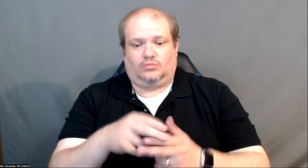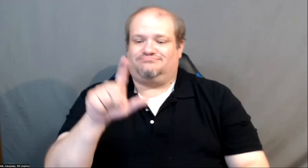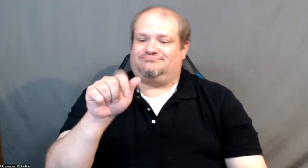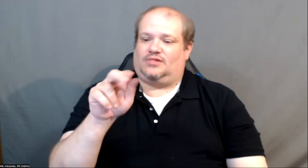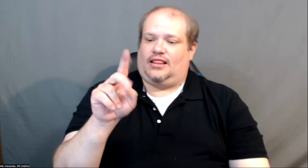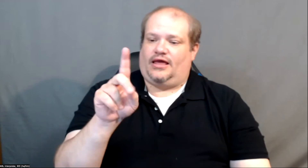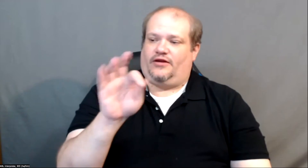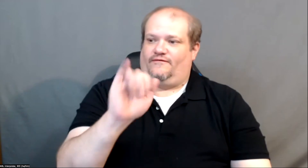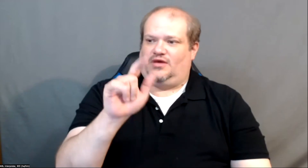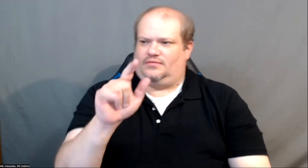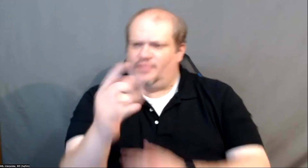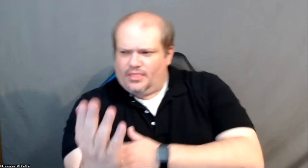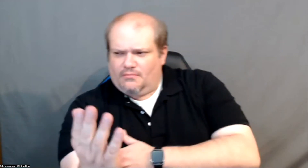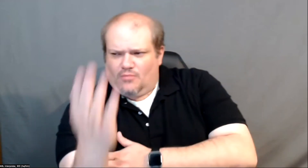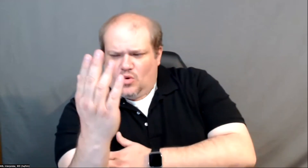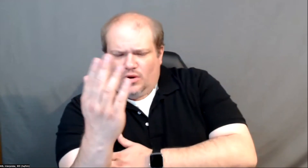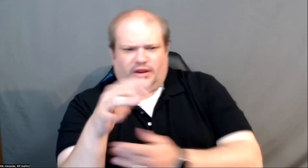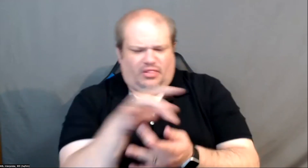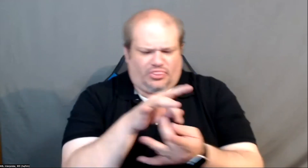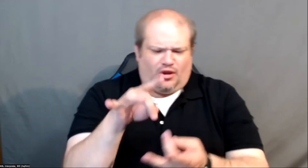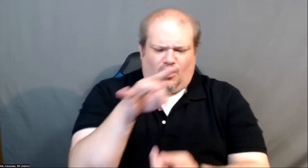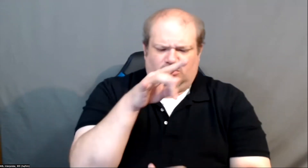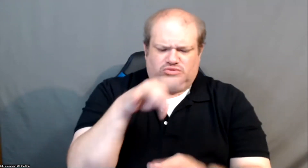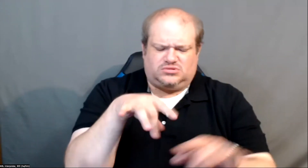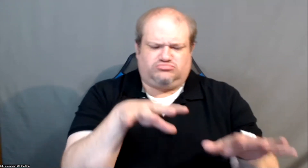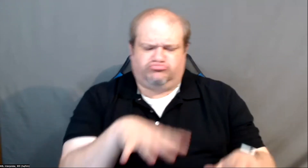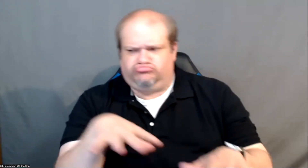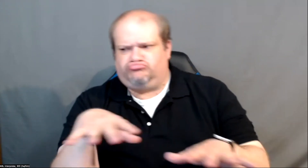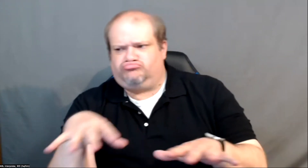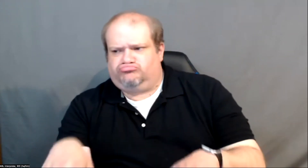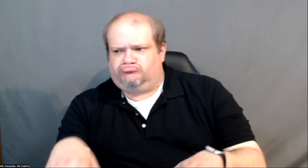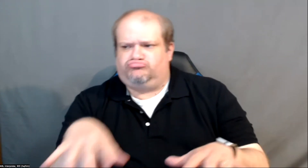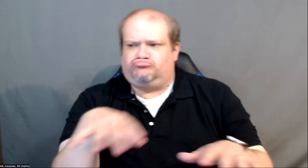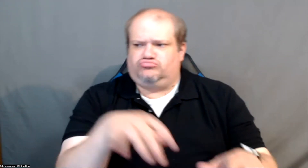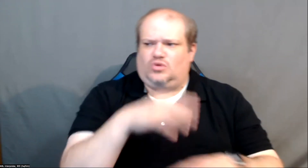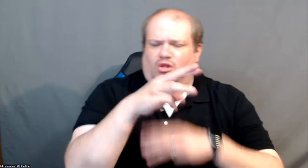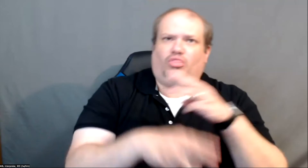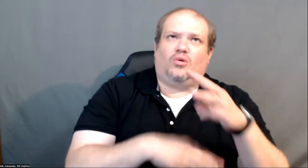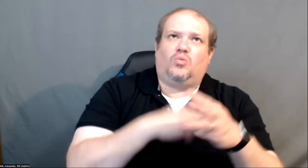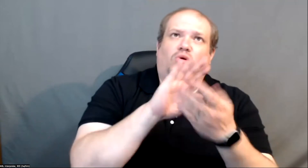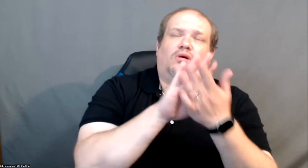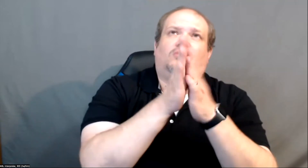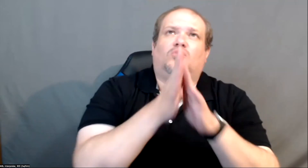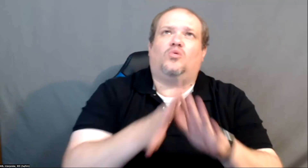In the morning, the ghosts are listless. The world goes quiet without preamble